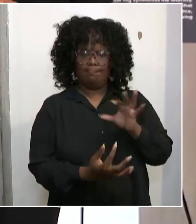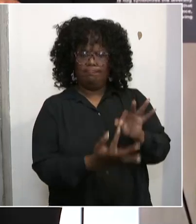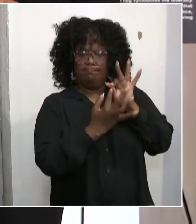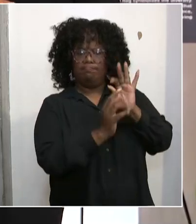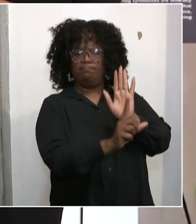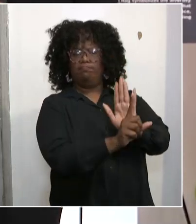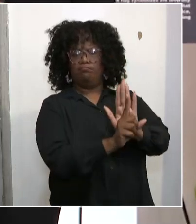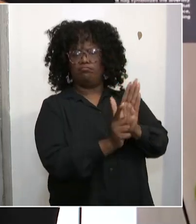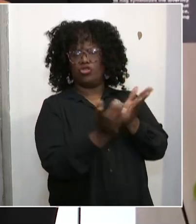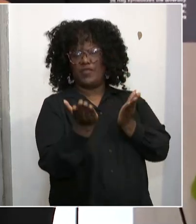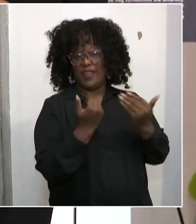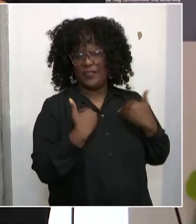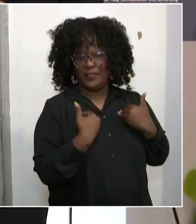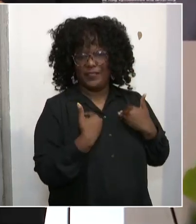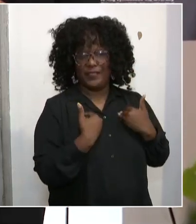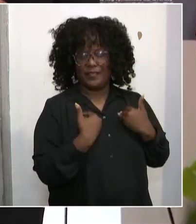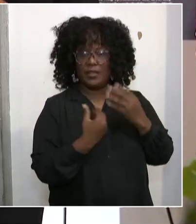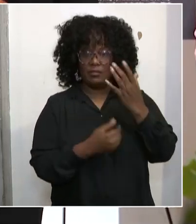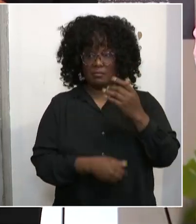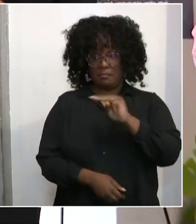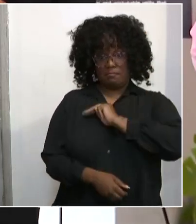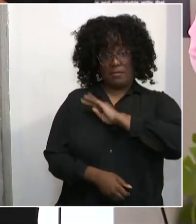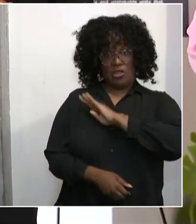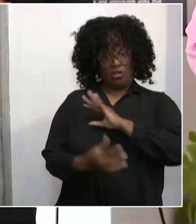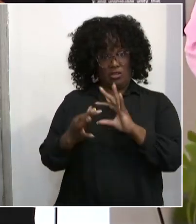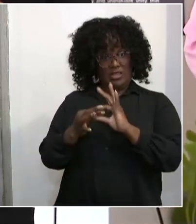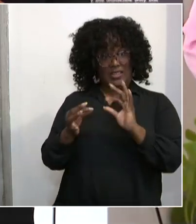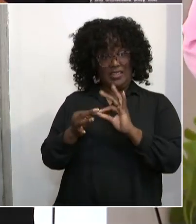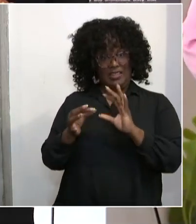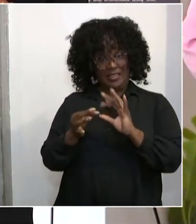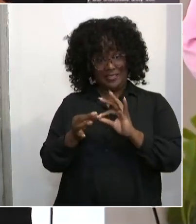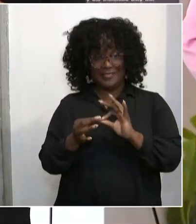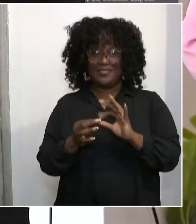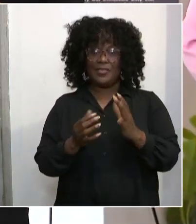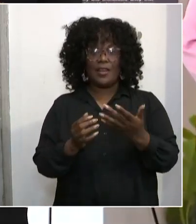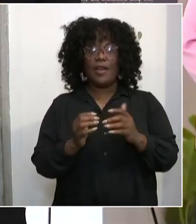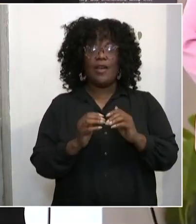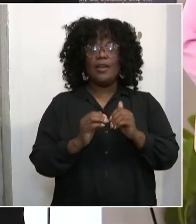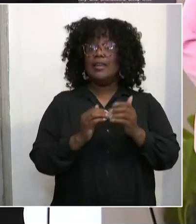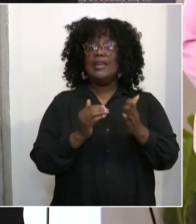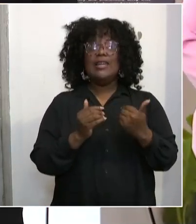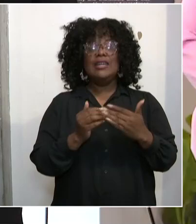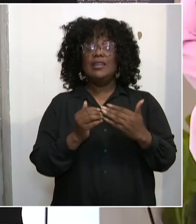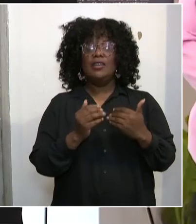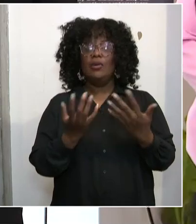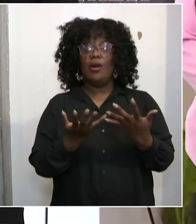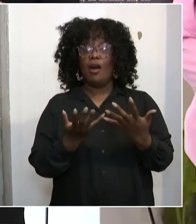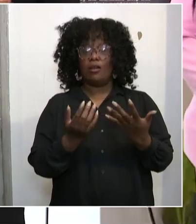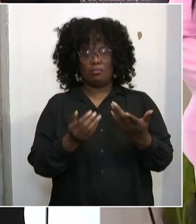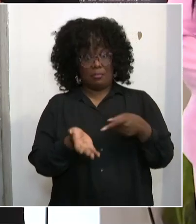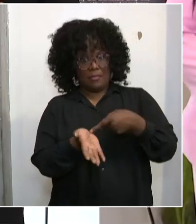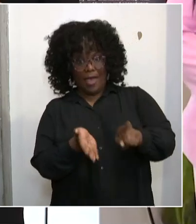As the mayor said, we got a great new way to be frictionless in the system. Credit or debit card, tap, ride, go. Don't worry about the.